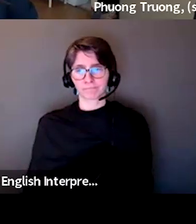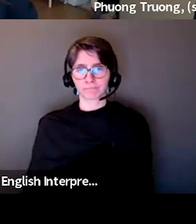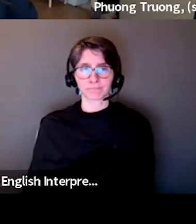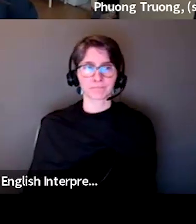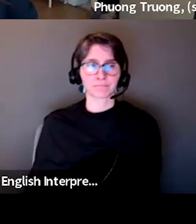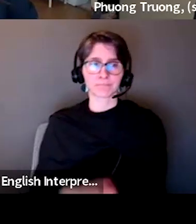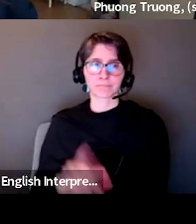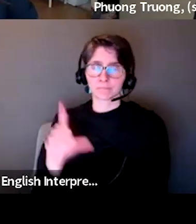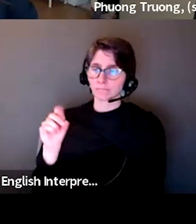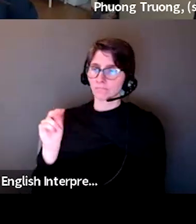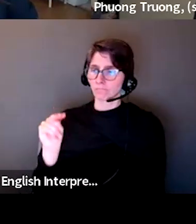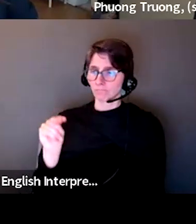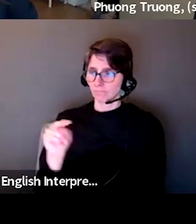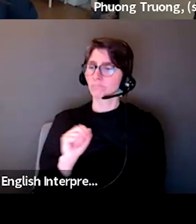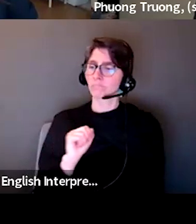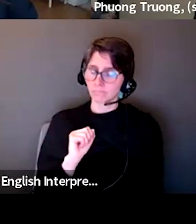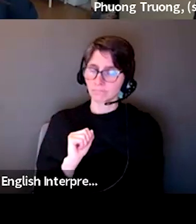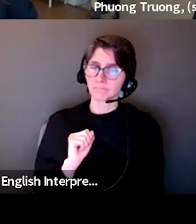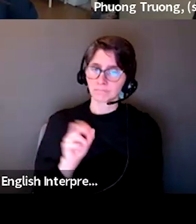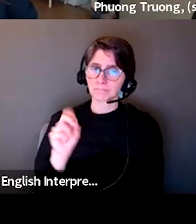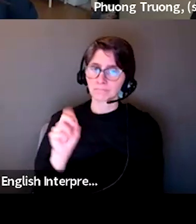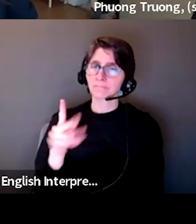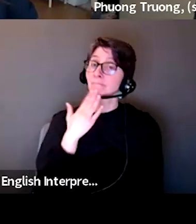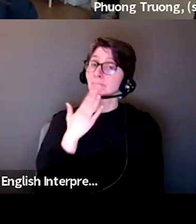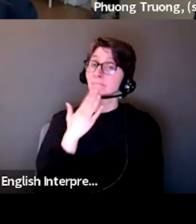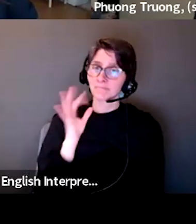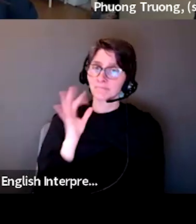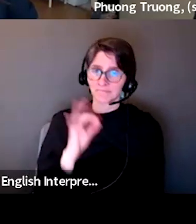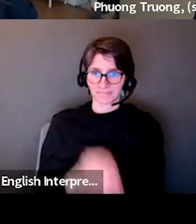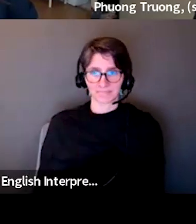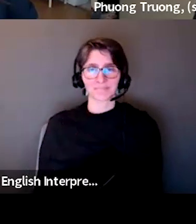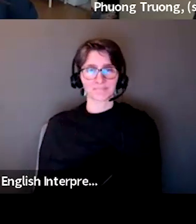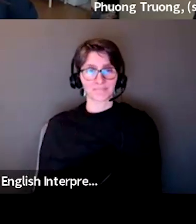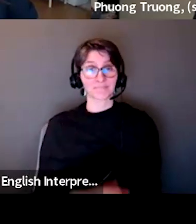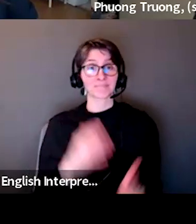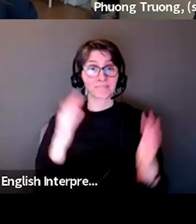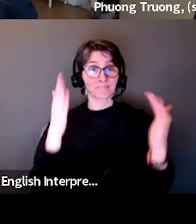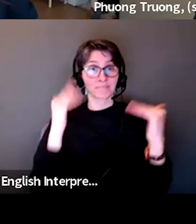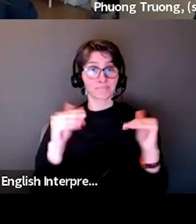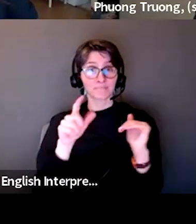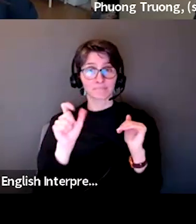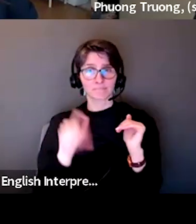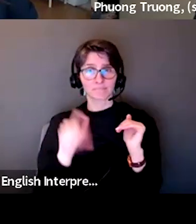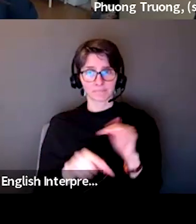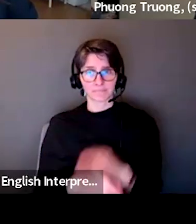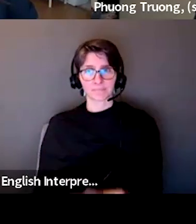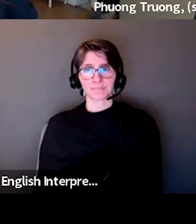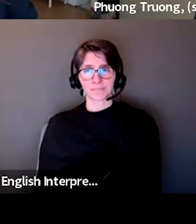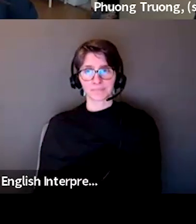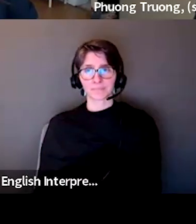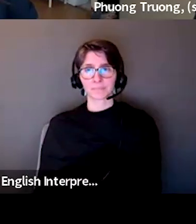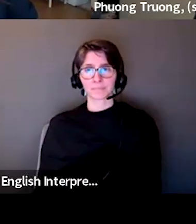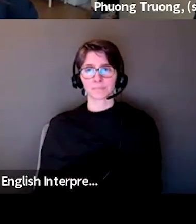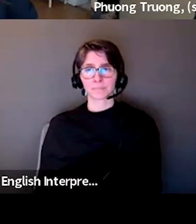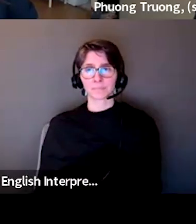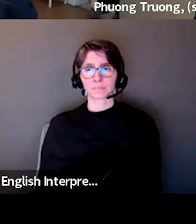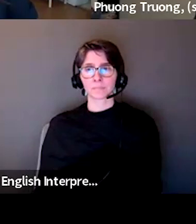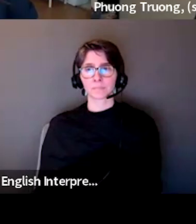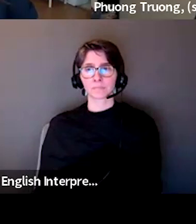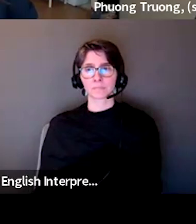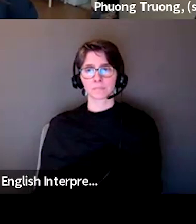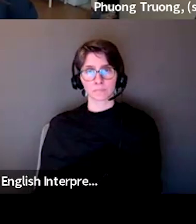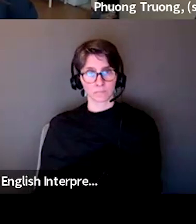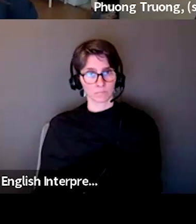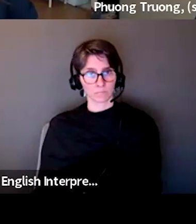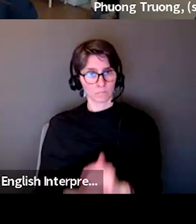Don: Great, thank you. So, moving on, what have been the key drivers of change in the pursuit